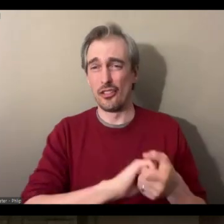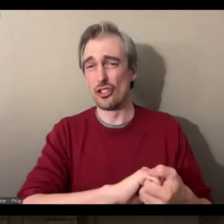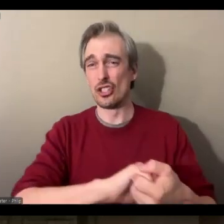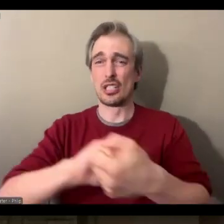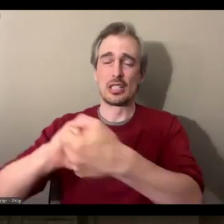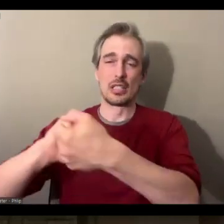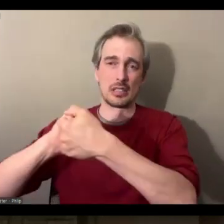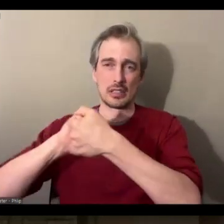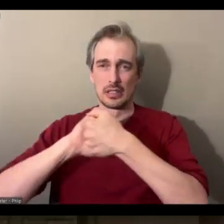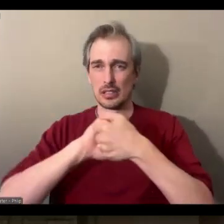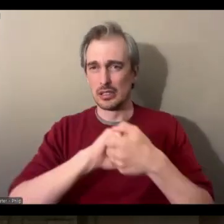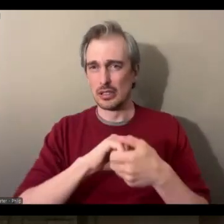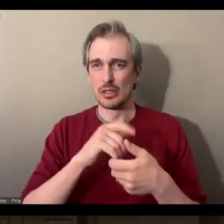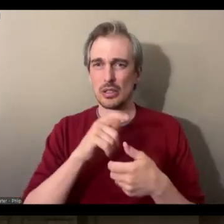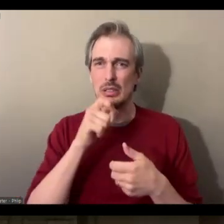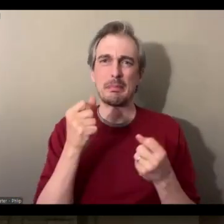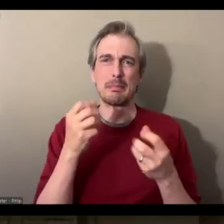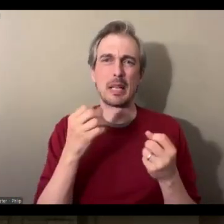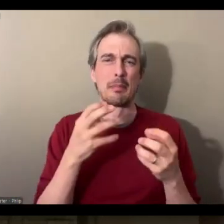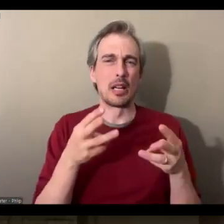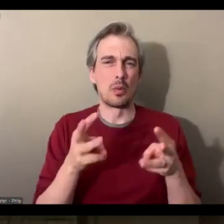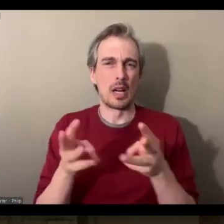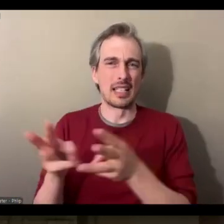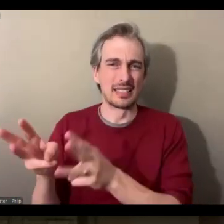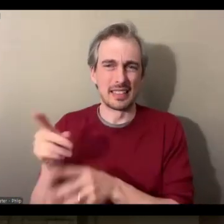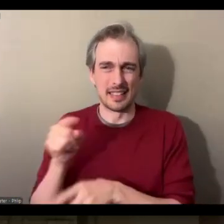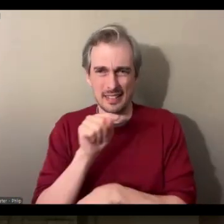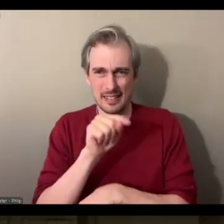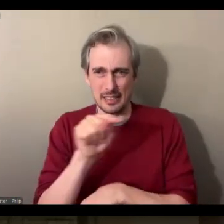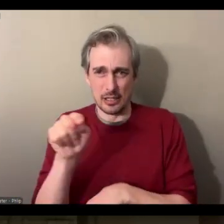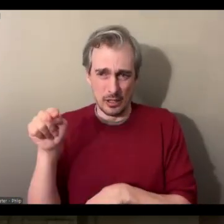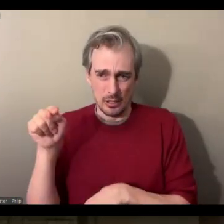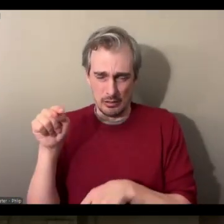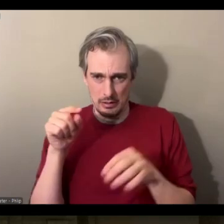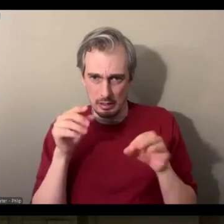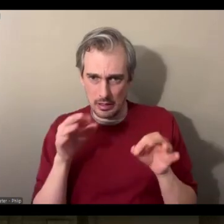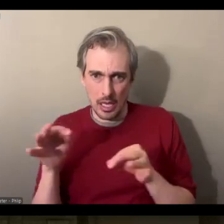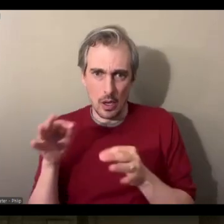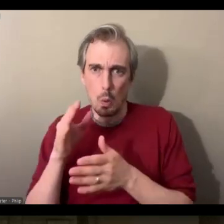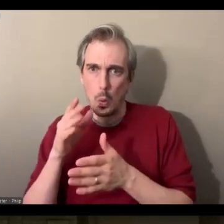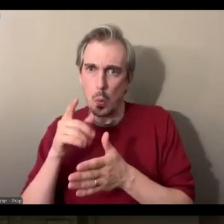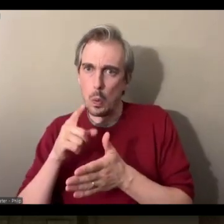determine whether things we put out on our website are indeed accessible. So a couple of examples